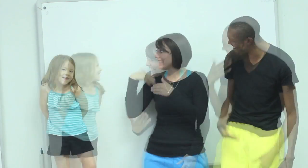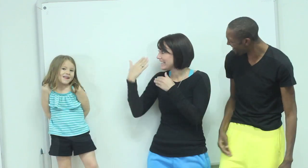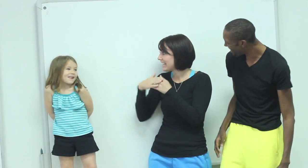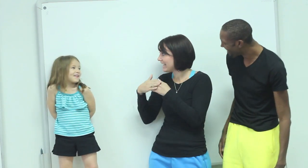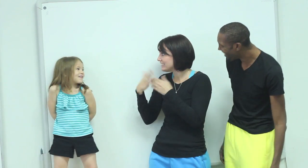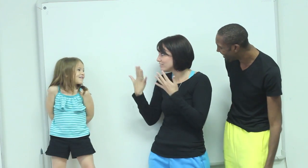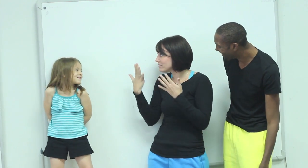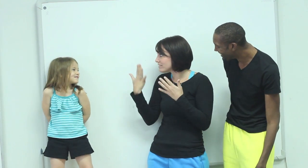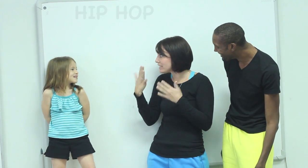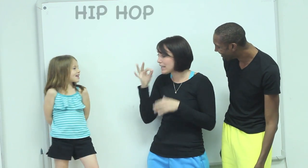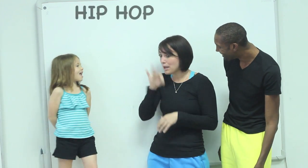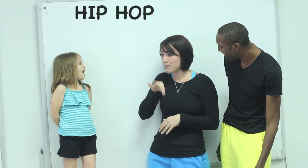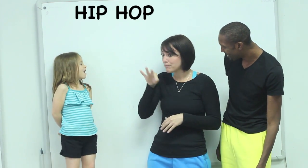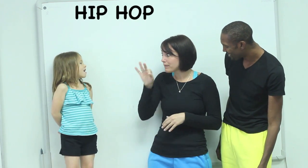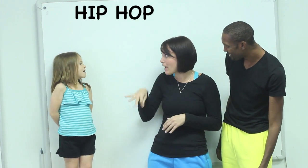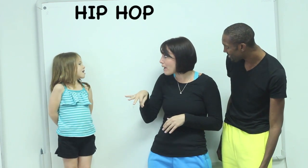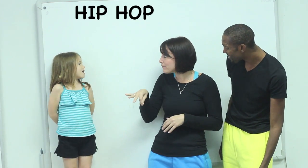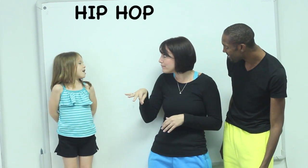Next is hip hop!